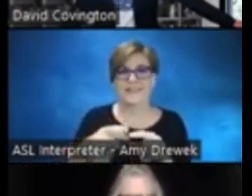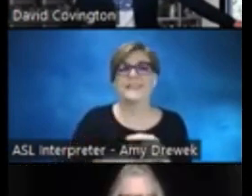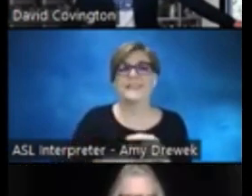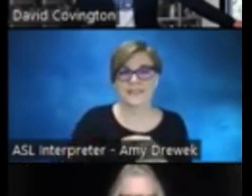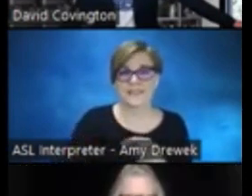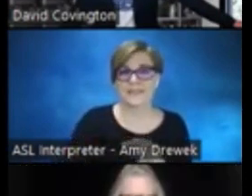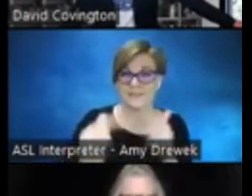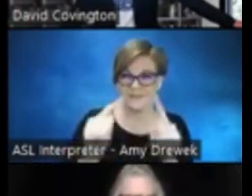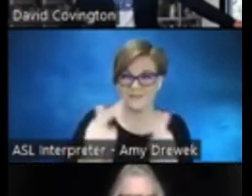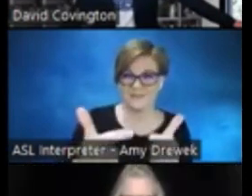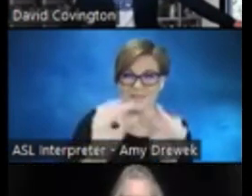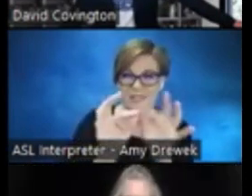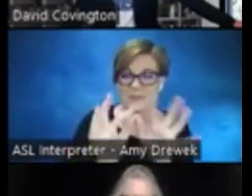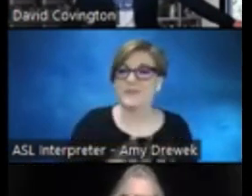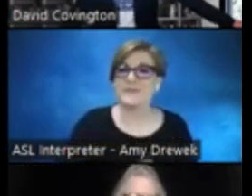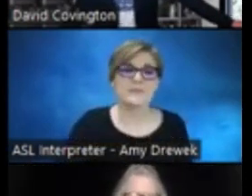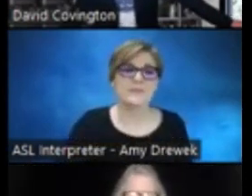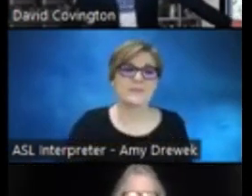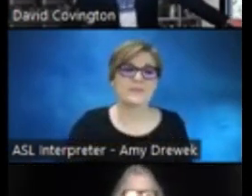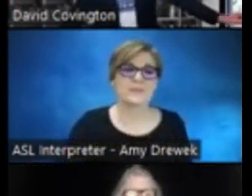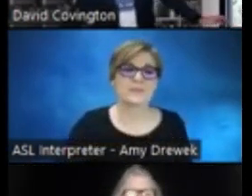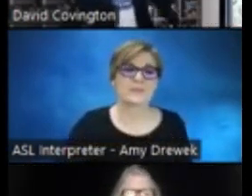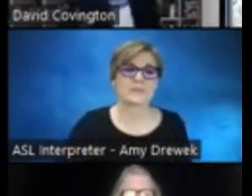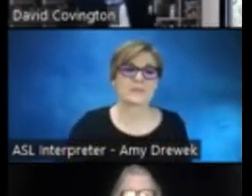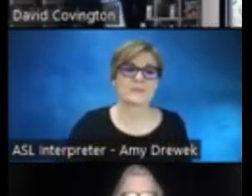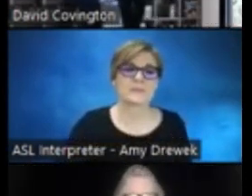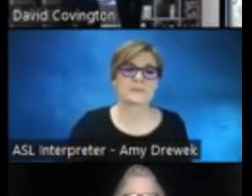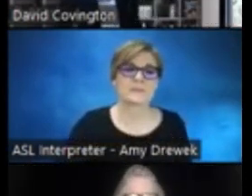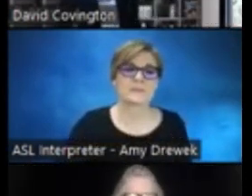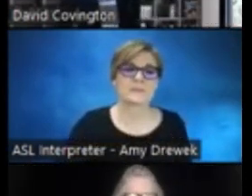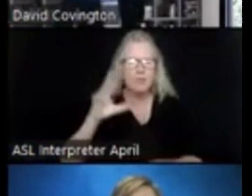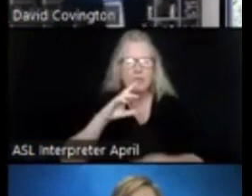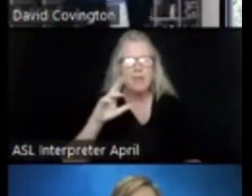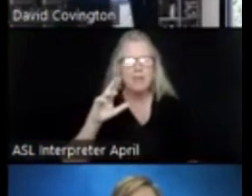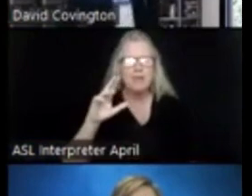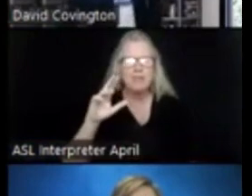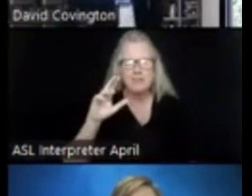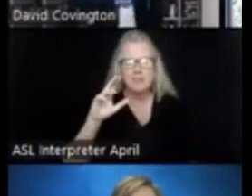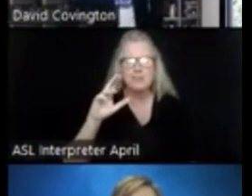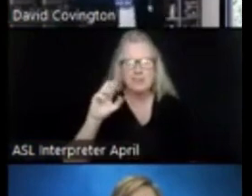ONE OF THE VALUES OF THE SAMHSA NATIONAL GUIDELINES AROUND CRISIS CARE IS APPROACH